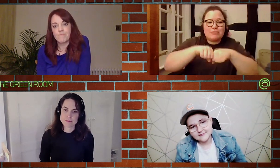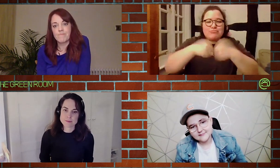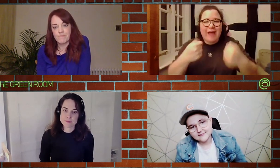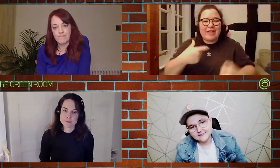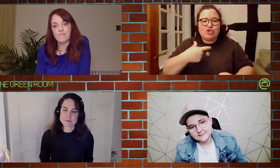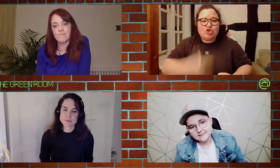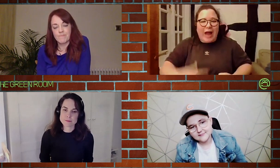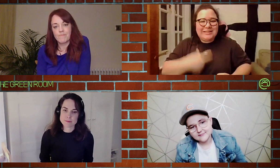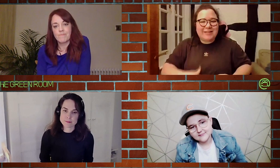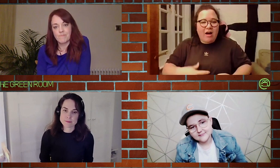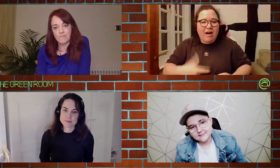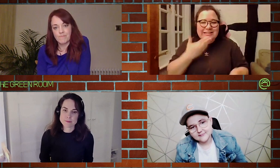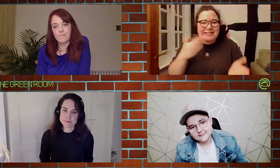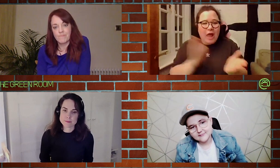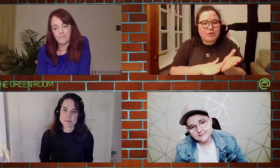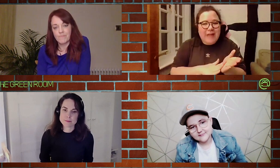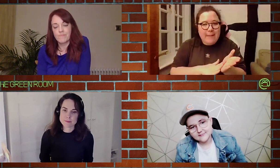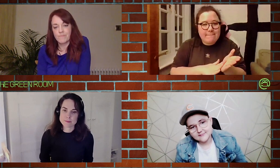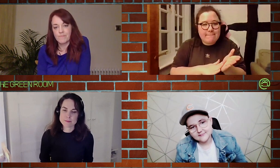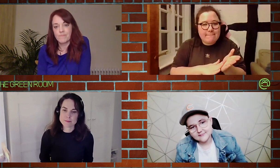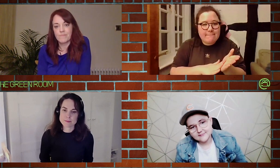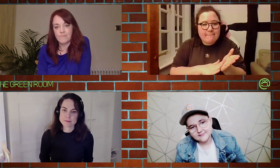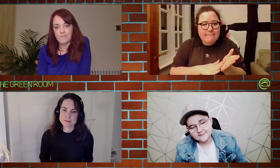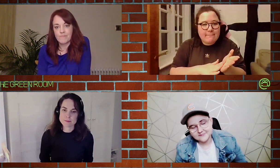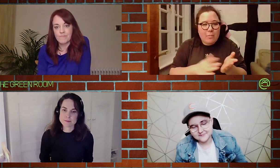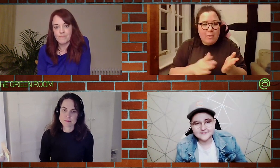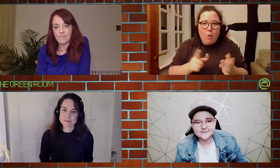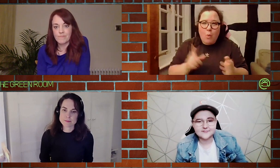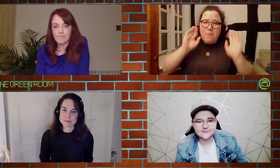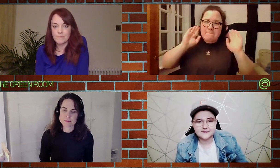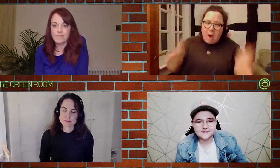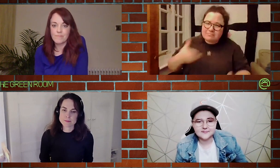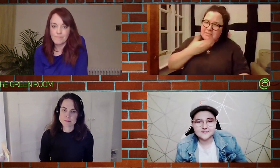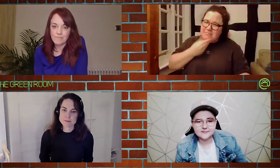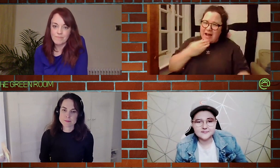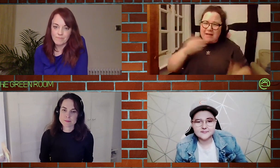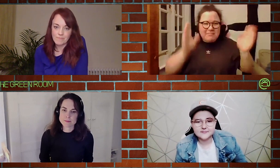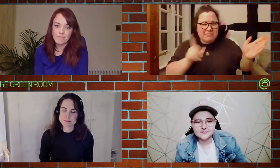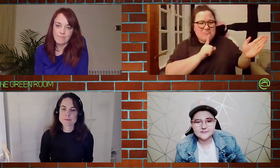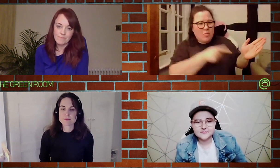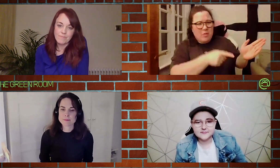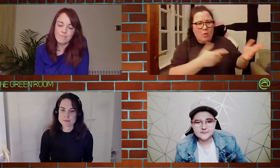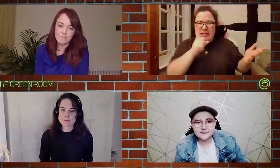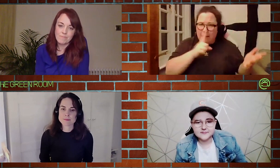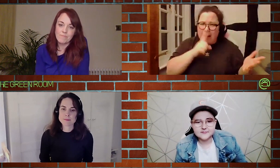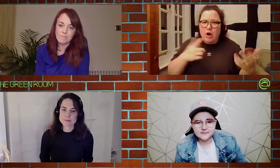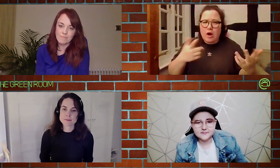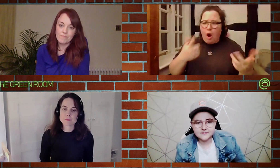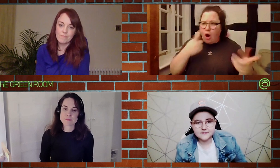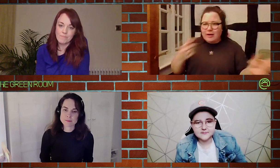And it's also about breaking down stereotypes. Gender stereotypes - You have to